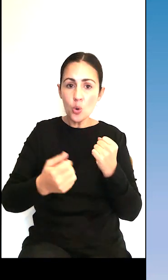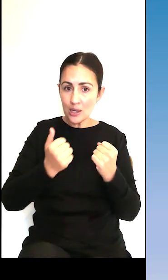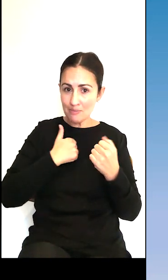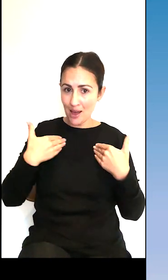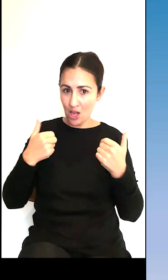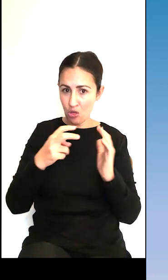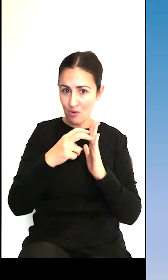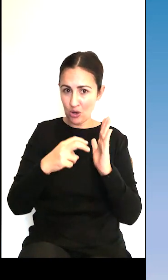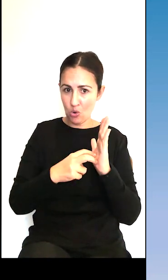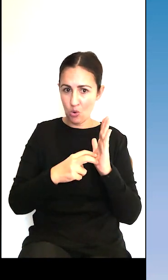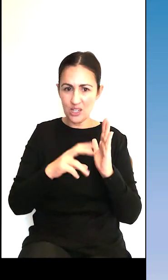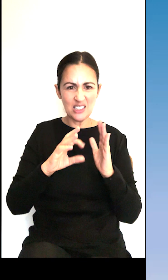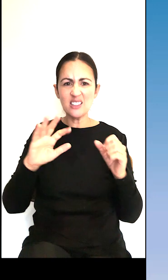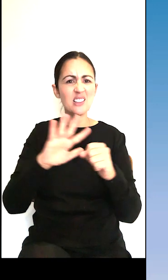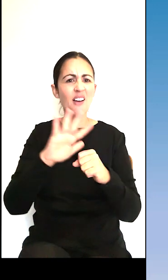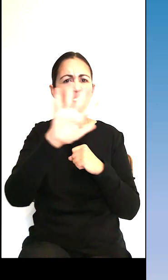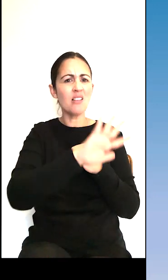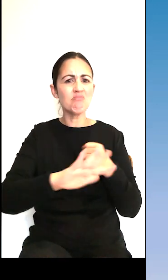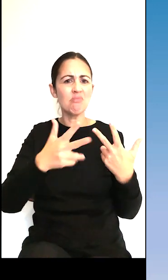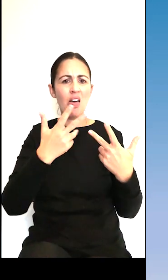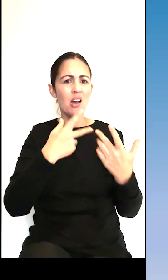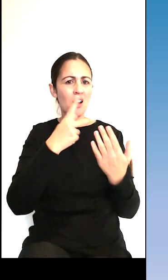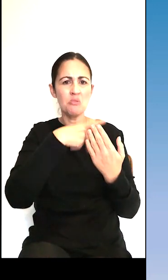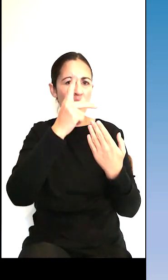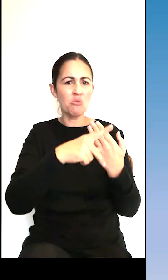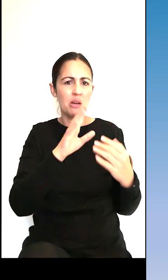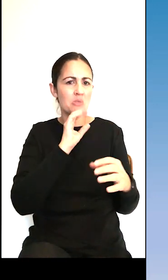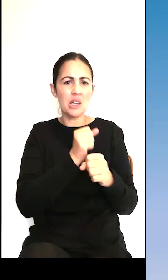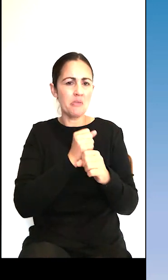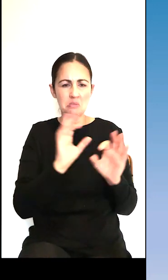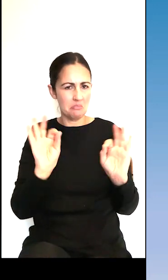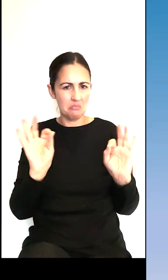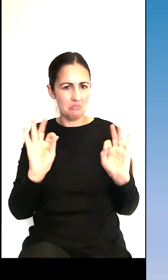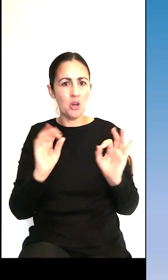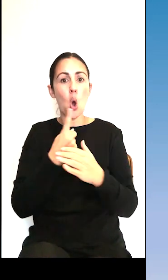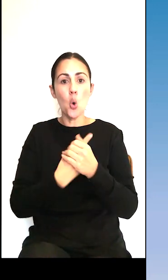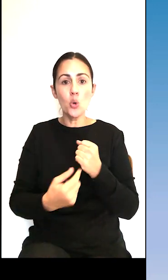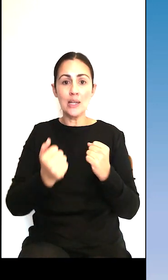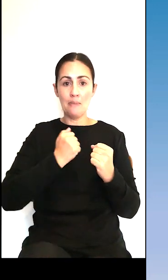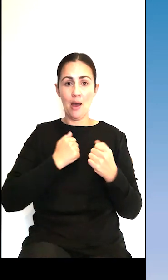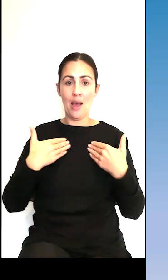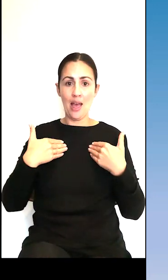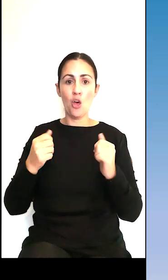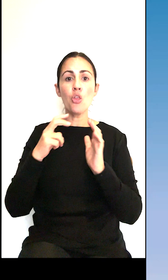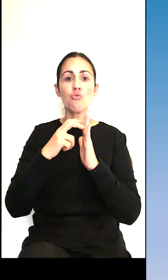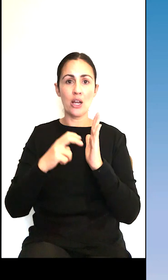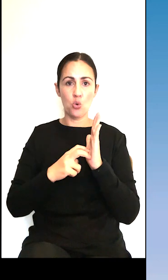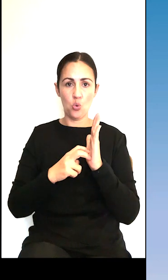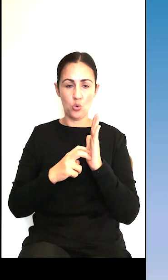a process in which you are accepted and nominated from that person to have access to the person's My Health Record.